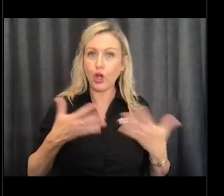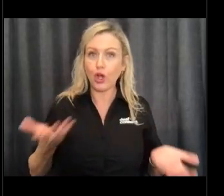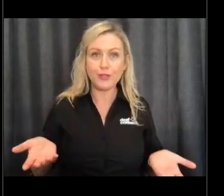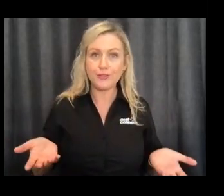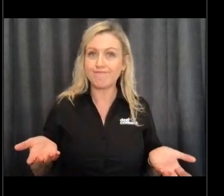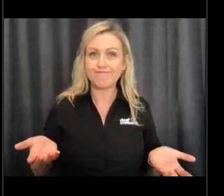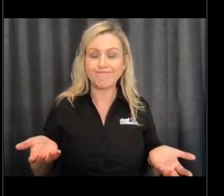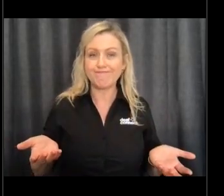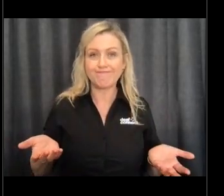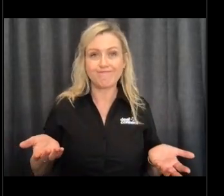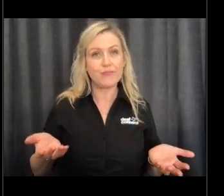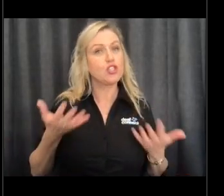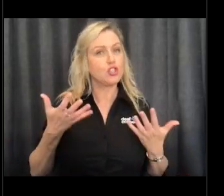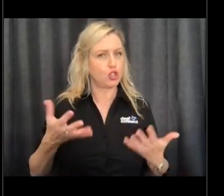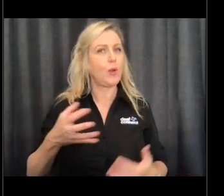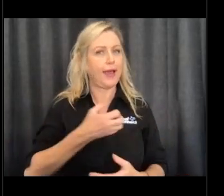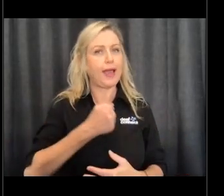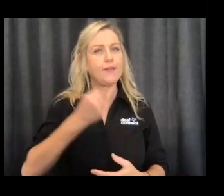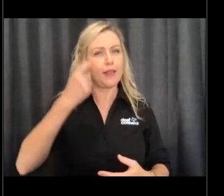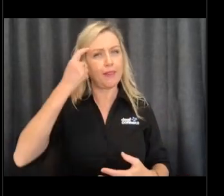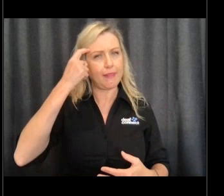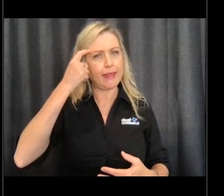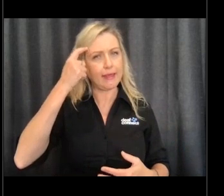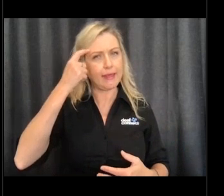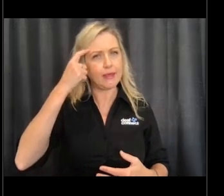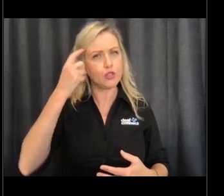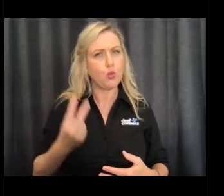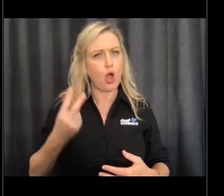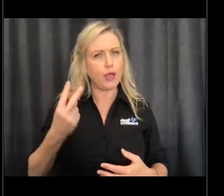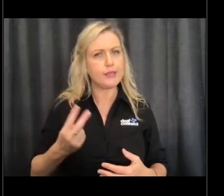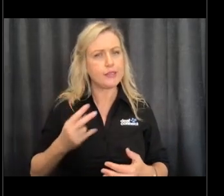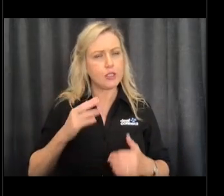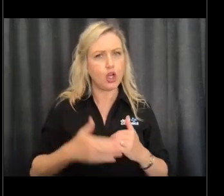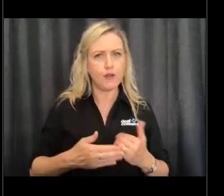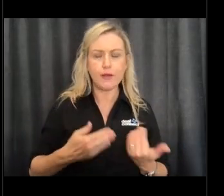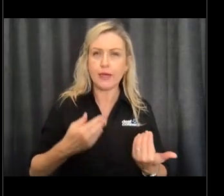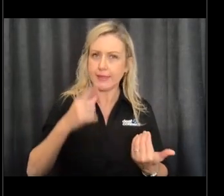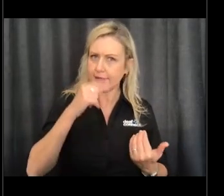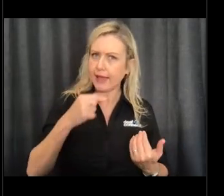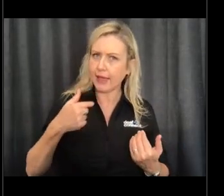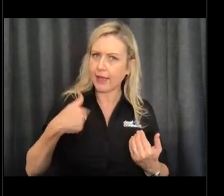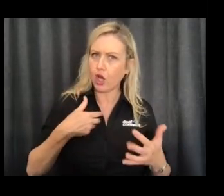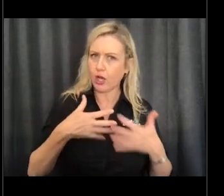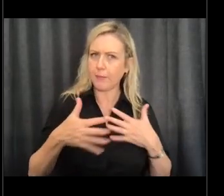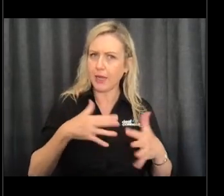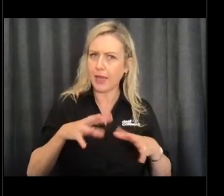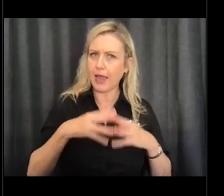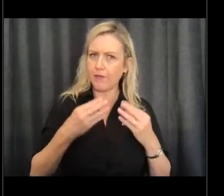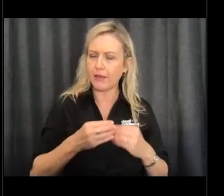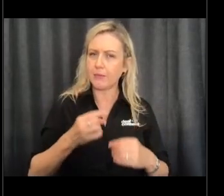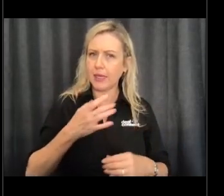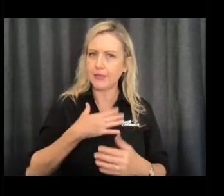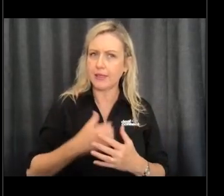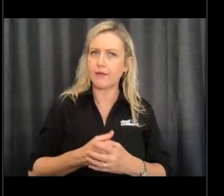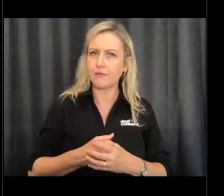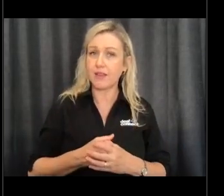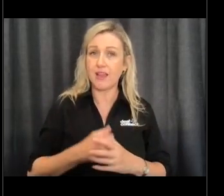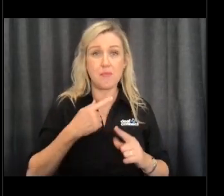So they're the sorts of considerations you need to think about because, particularly when we're dealing with I know in a lot of places there's a shortage of tradies, actually